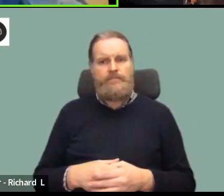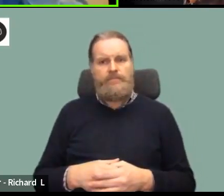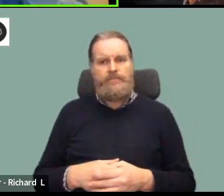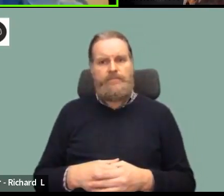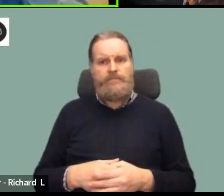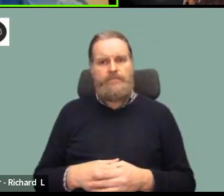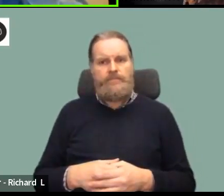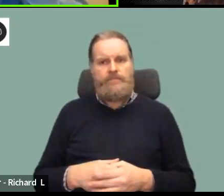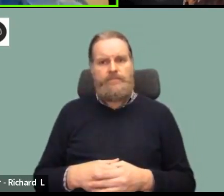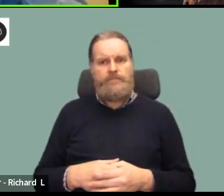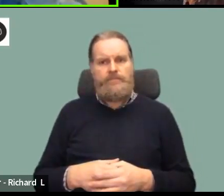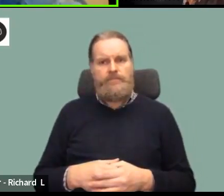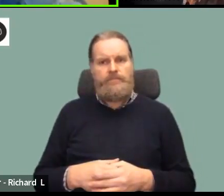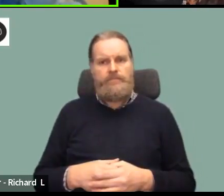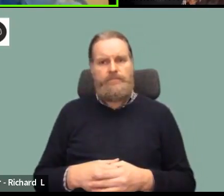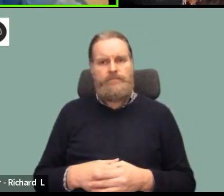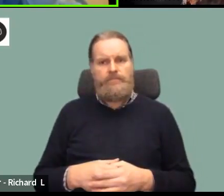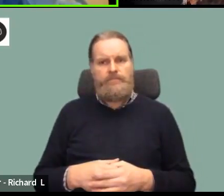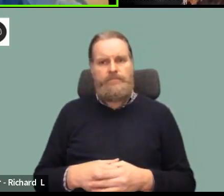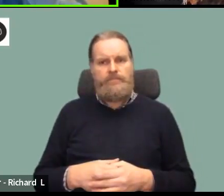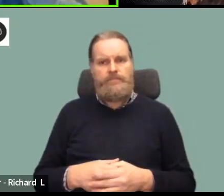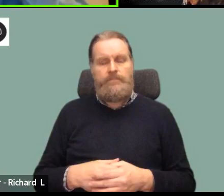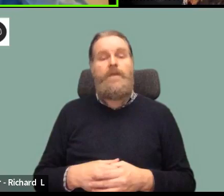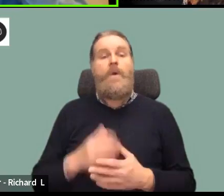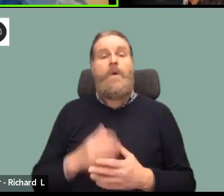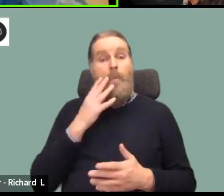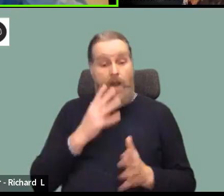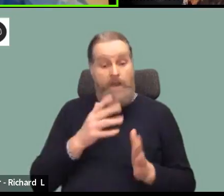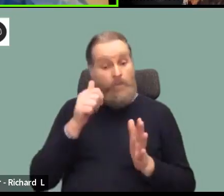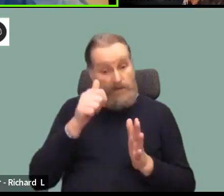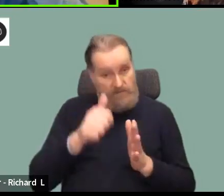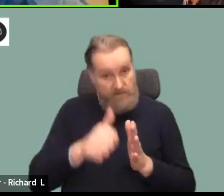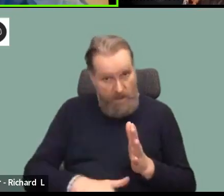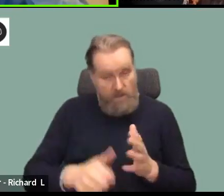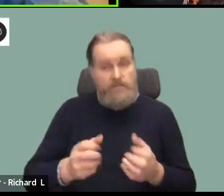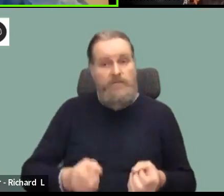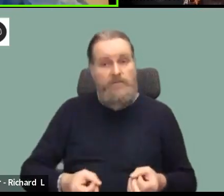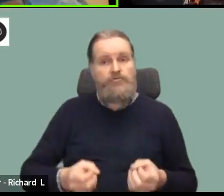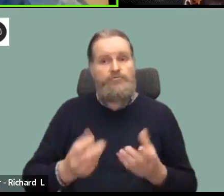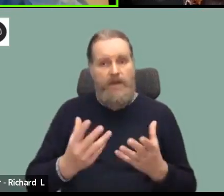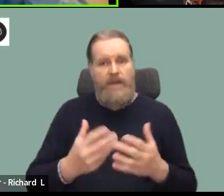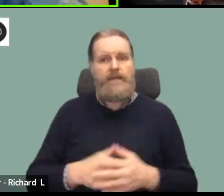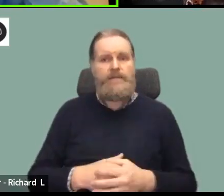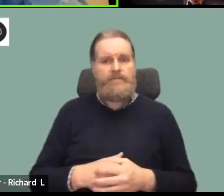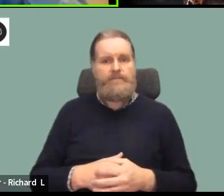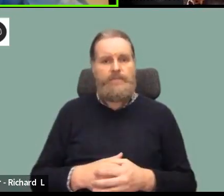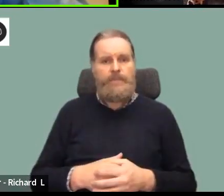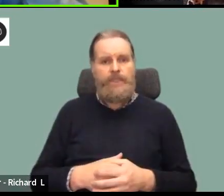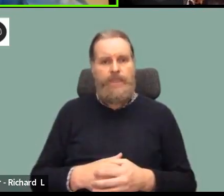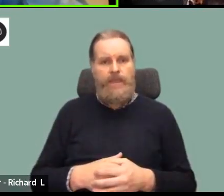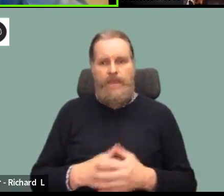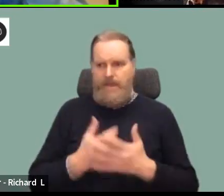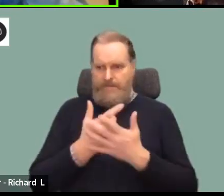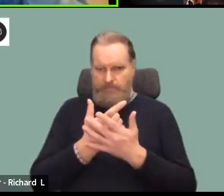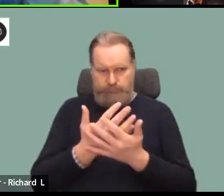What I would say though and I'm just leave it, leave it at this point is you know. , genuinely if , genuinely if when we start on this , genuinely if when we start down this road. You know, if what we get back.